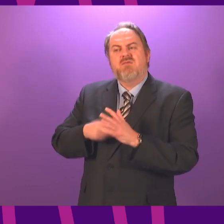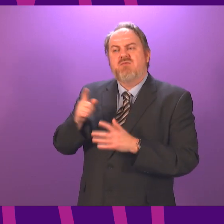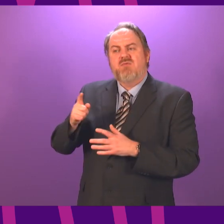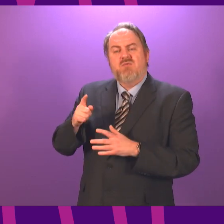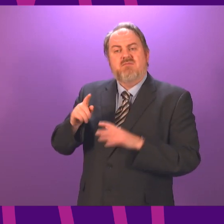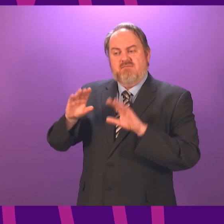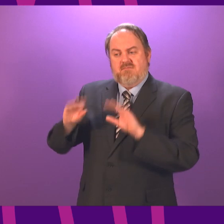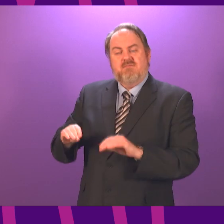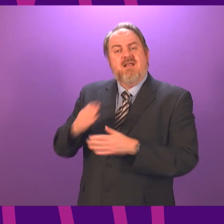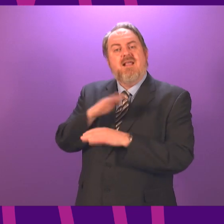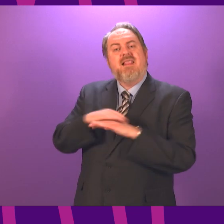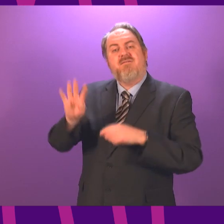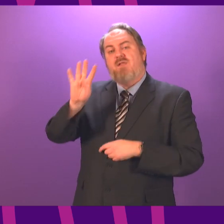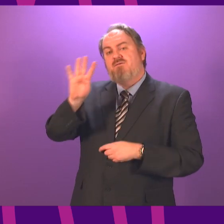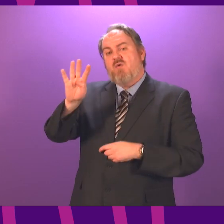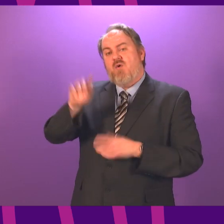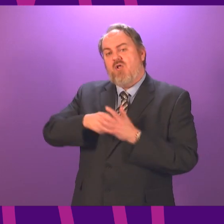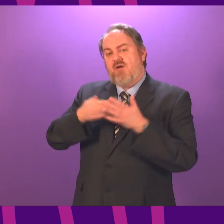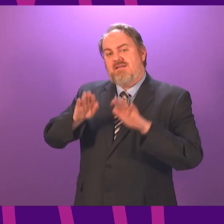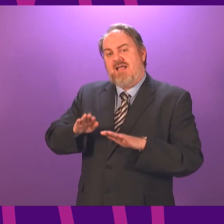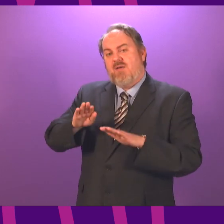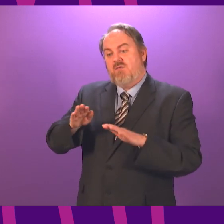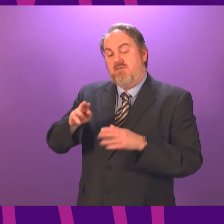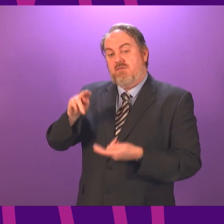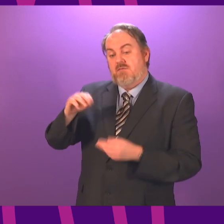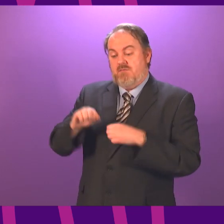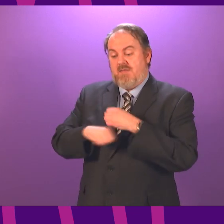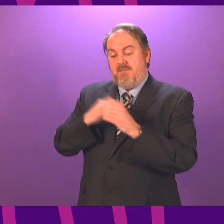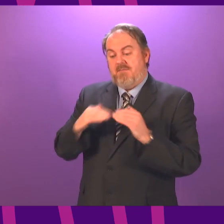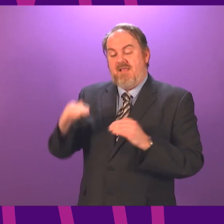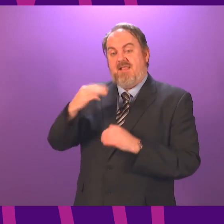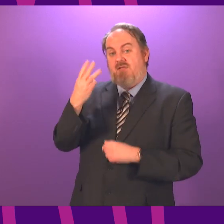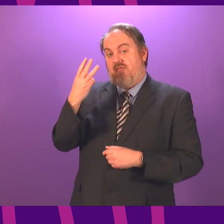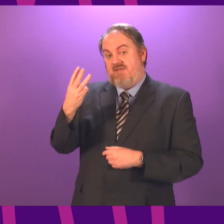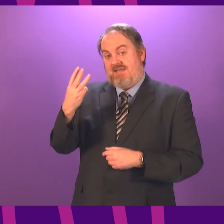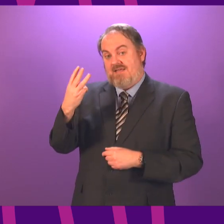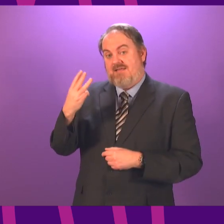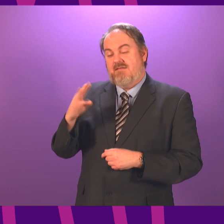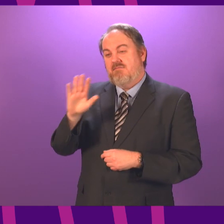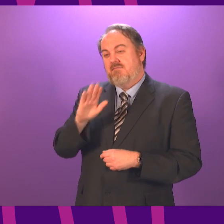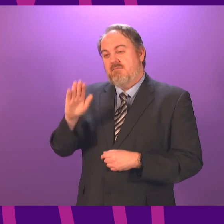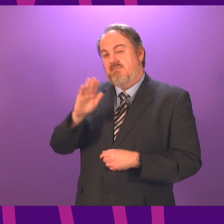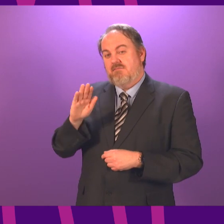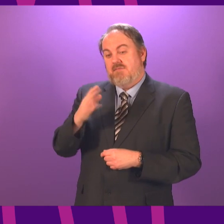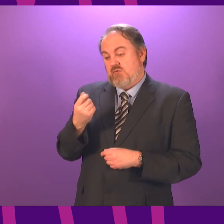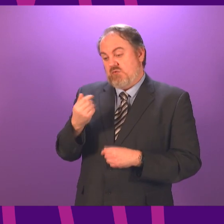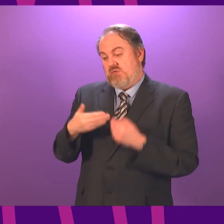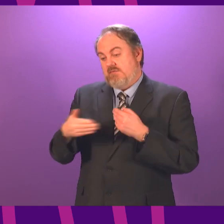and Shetland remain in level 3, and people in my constituency would be interested to